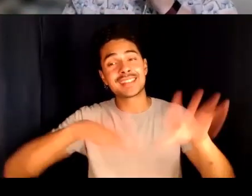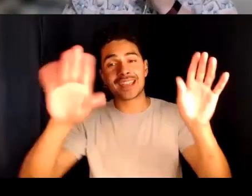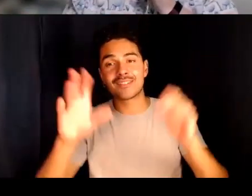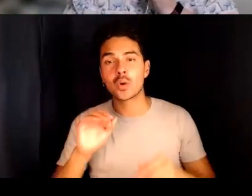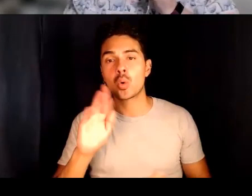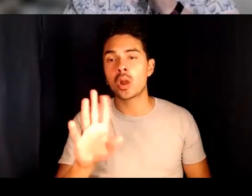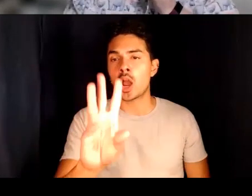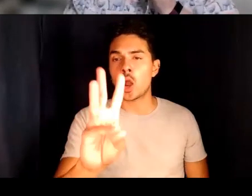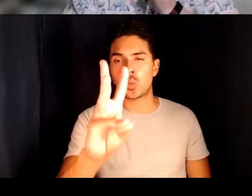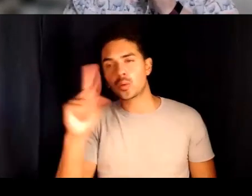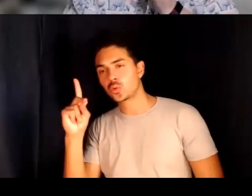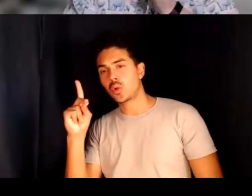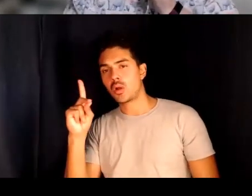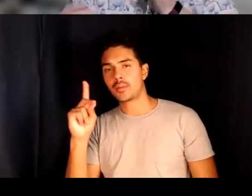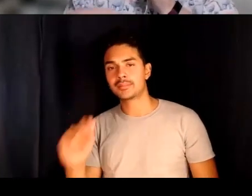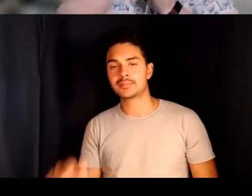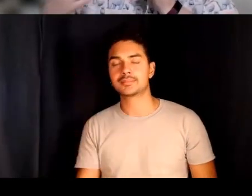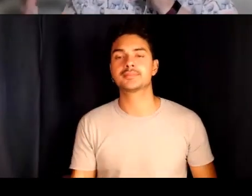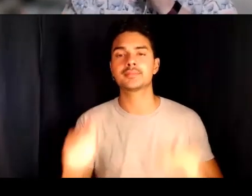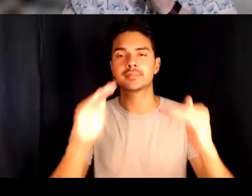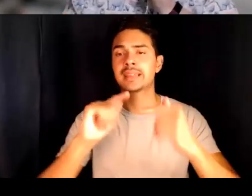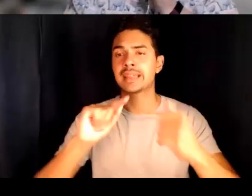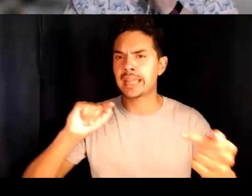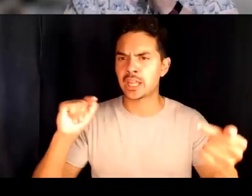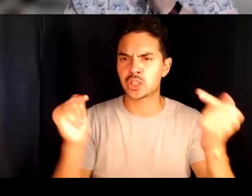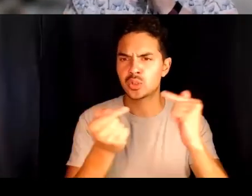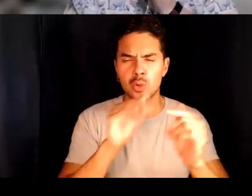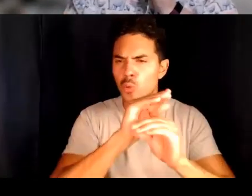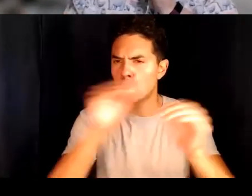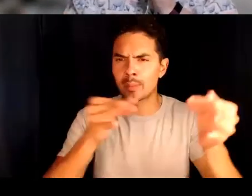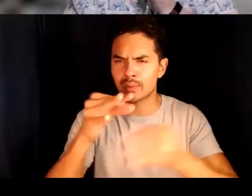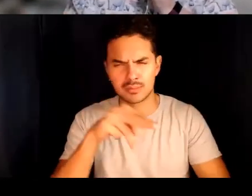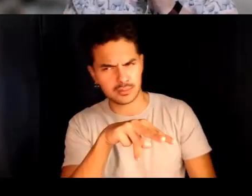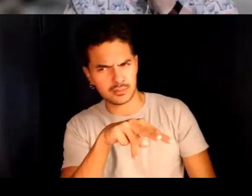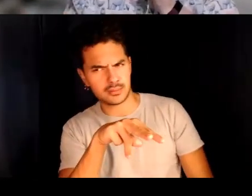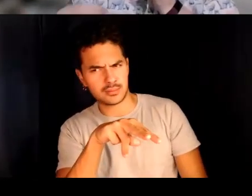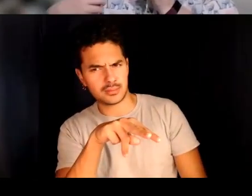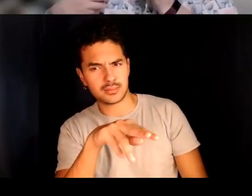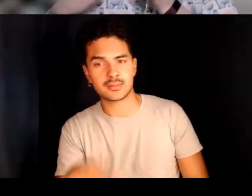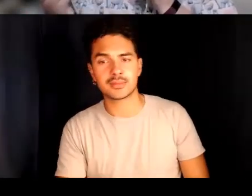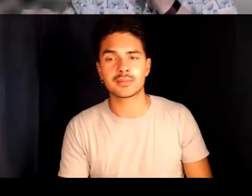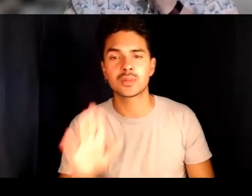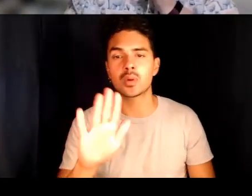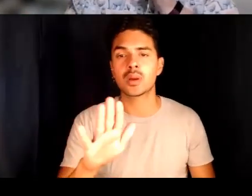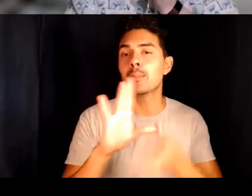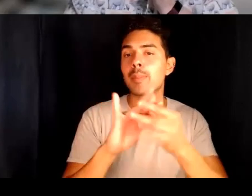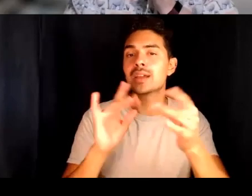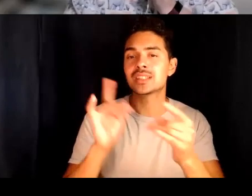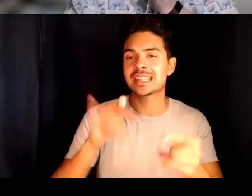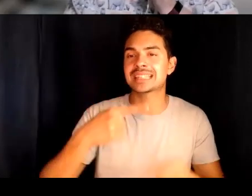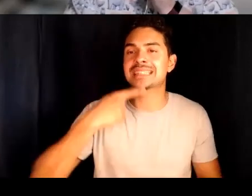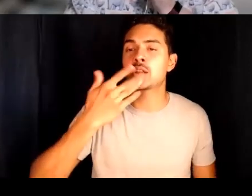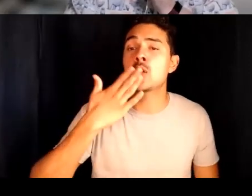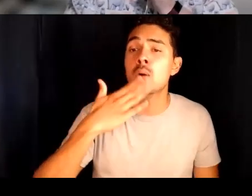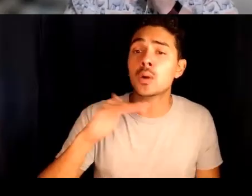unexplained injuries, messages that imply goodbye. And if somebody has access to weapons